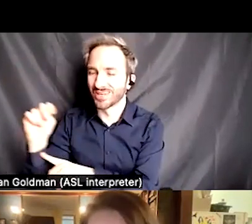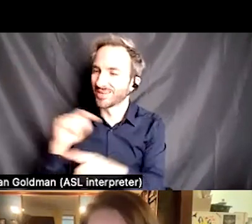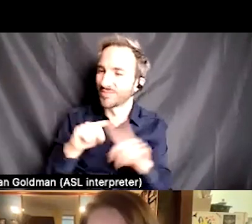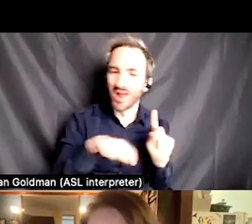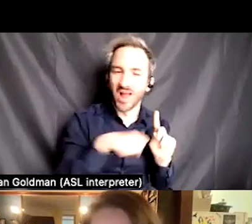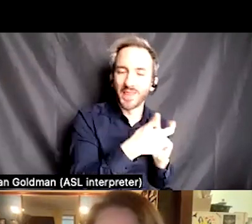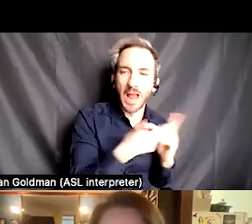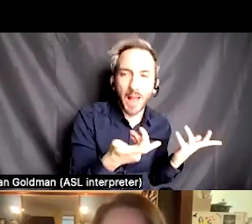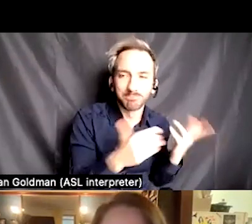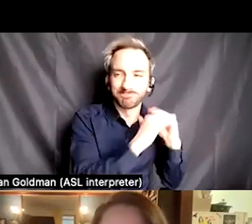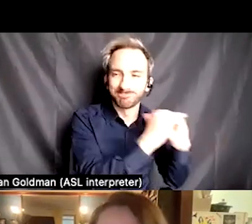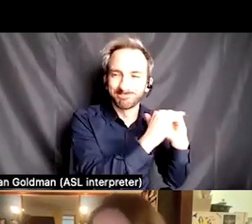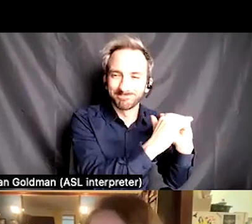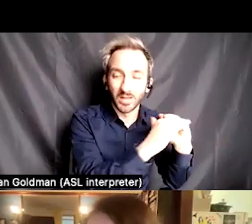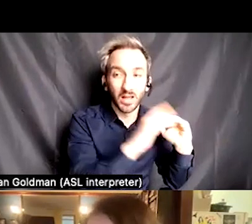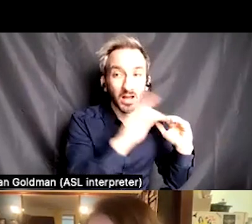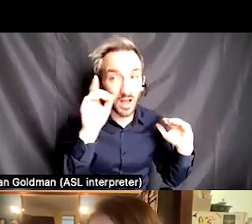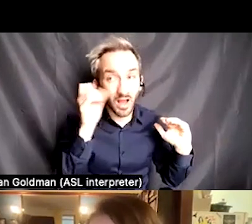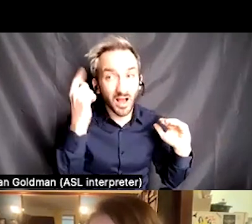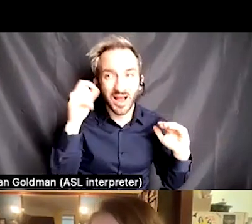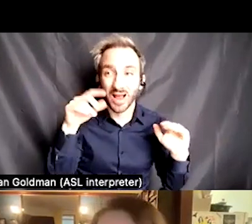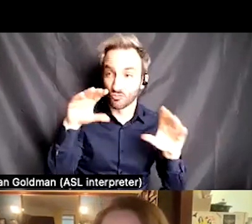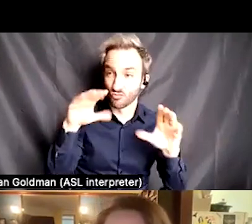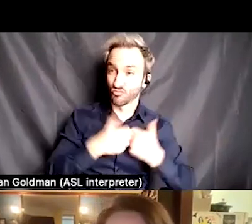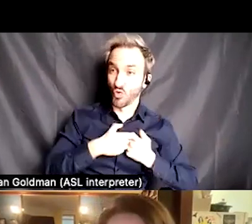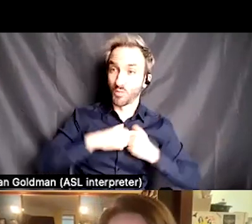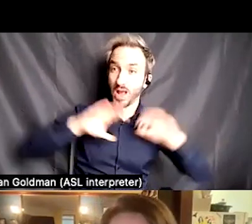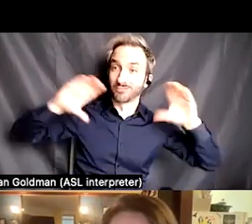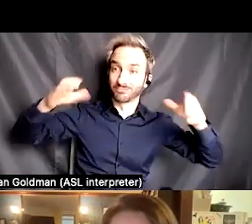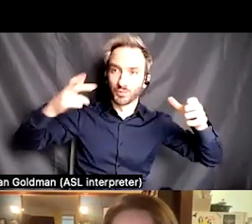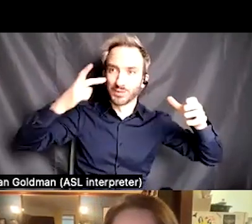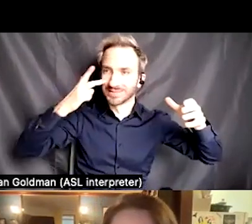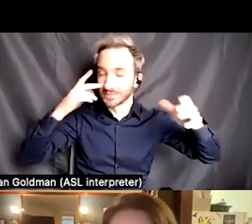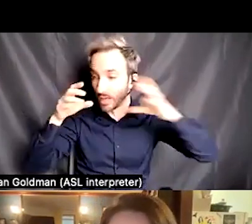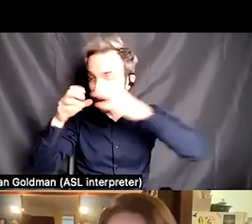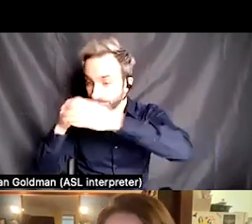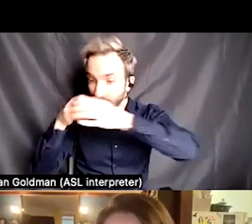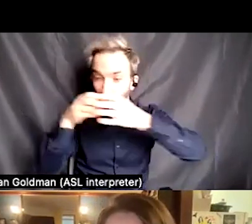in romance. There are a few categories where we're seeing a ton of growth and a ton of new titles.